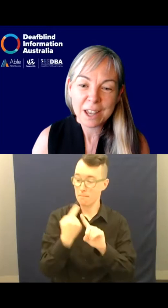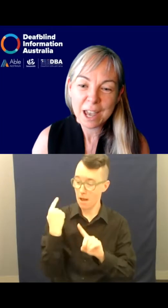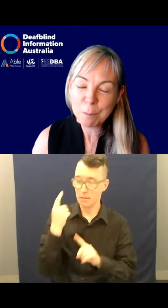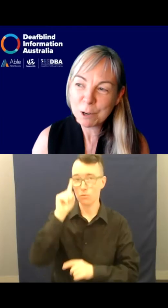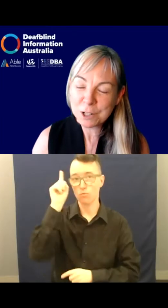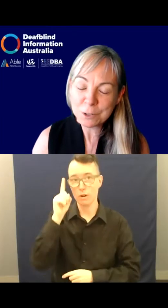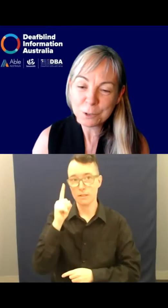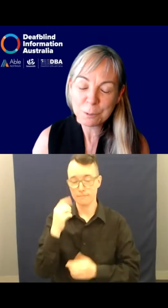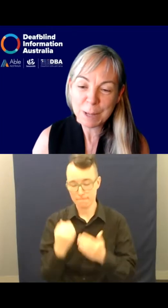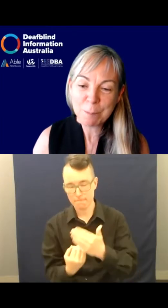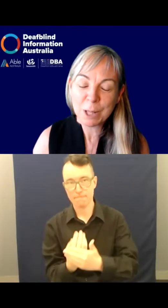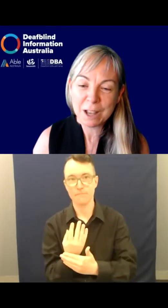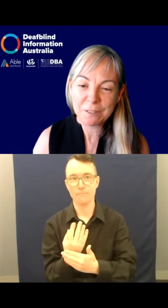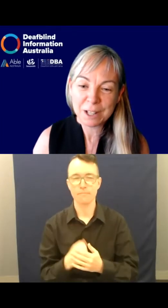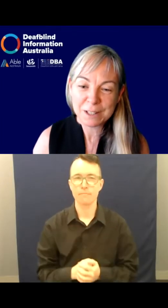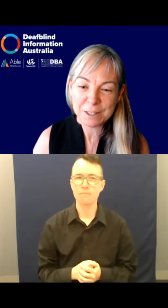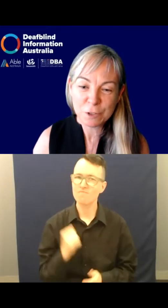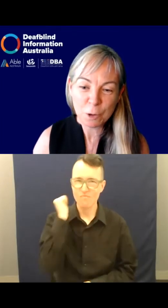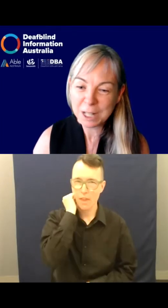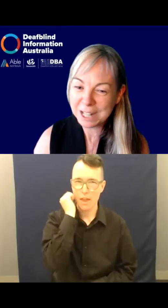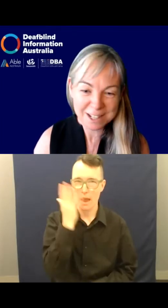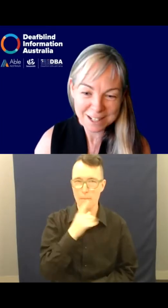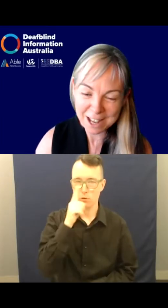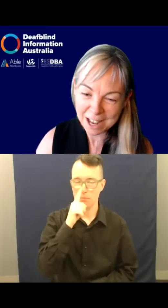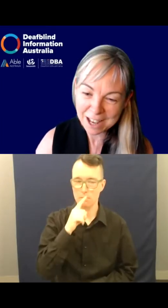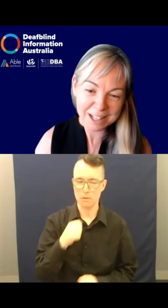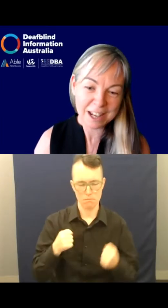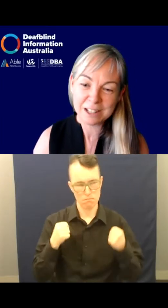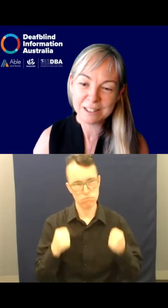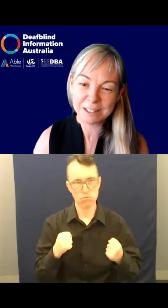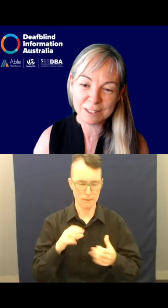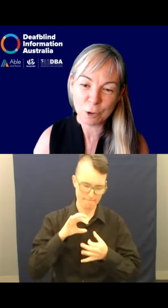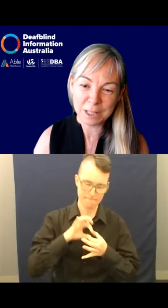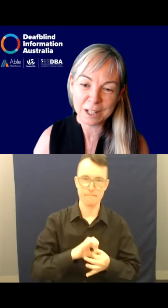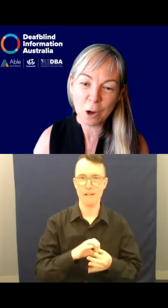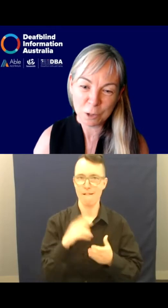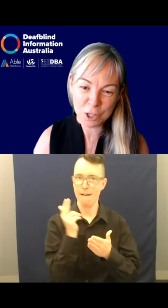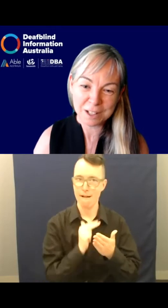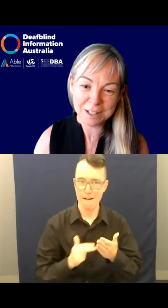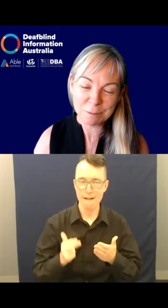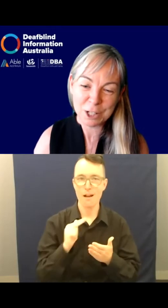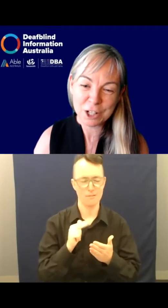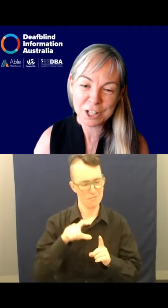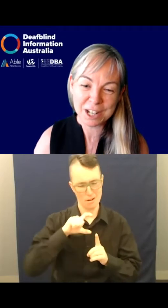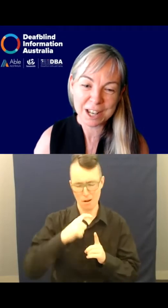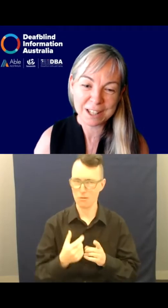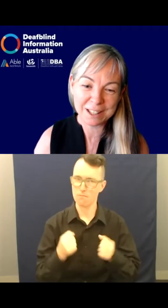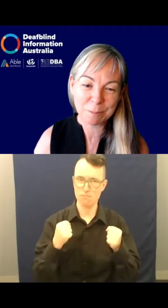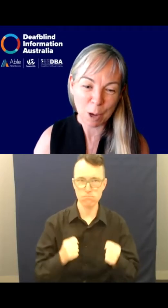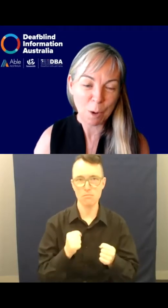Aboriginal people have a strong connection to art and art is strong in their culture by way of